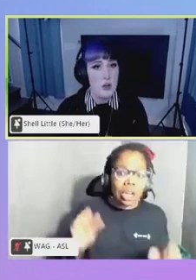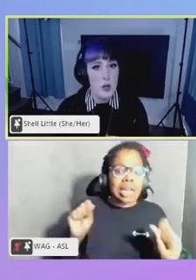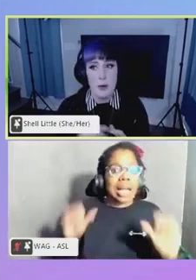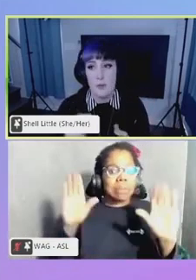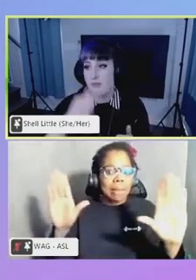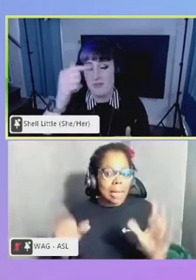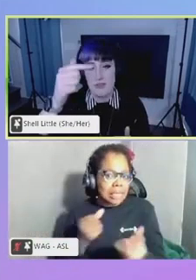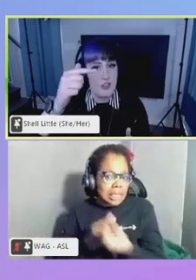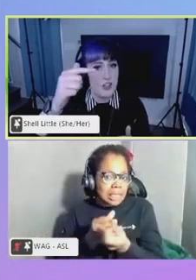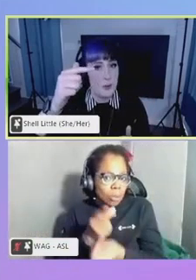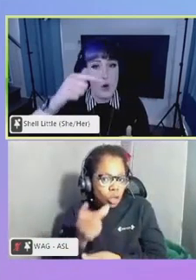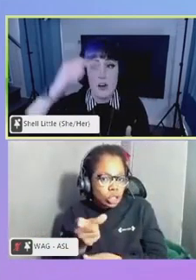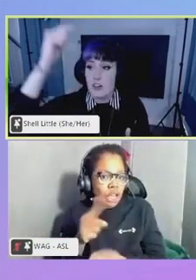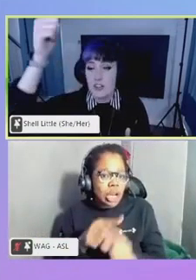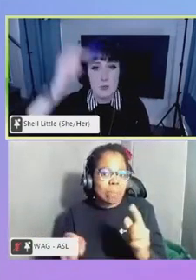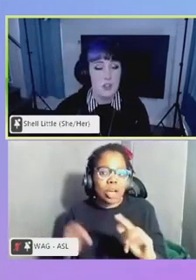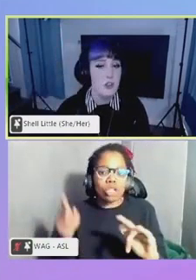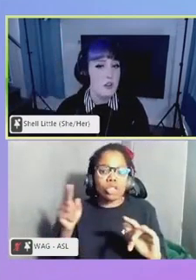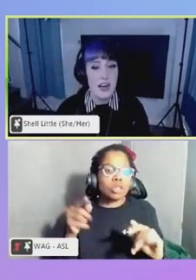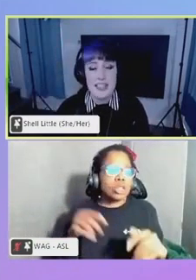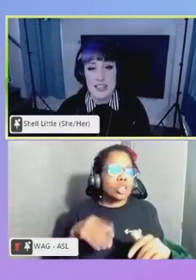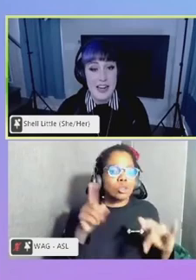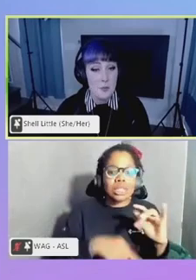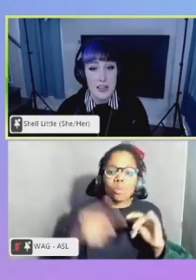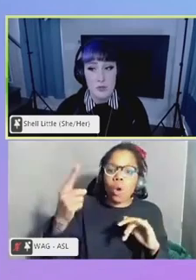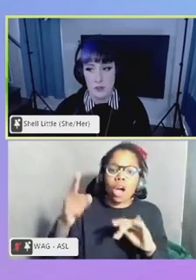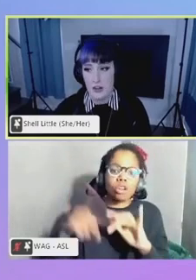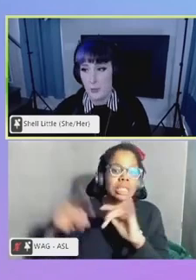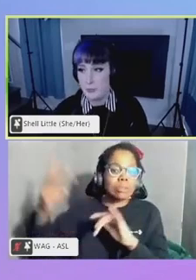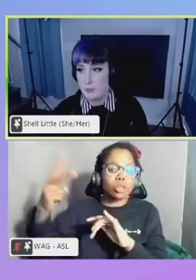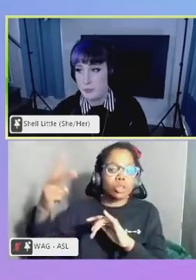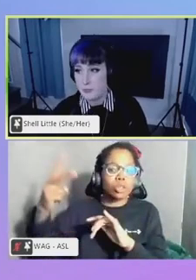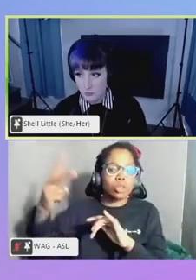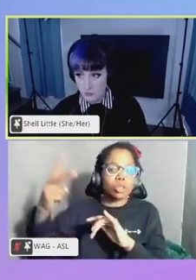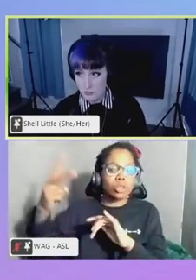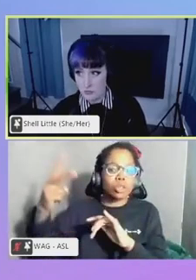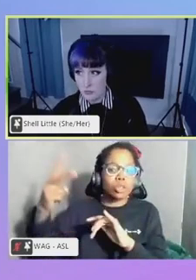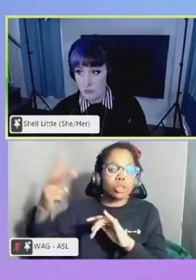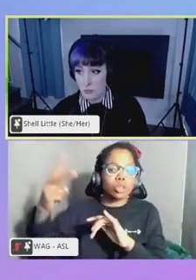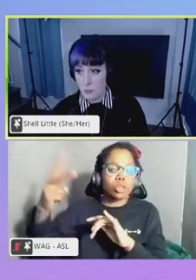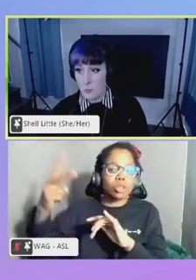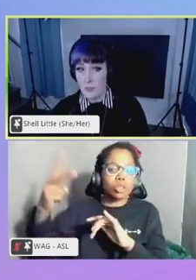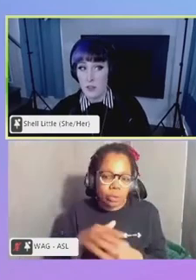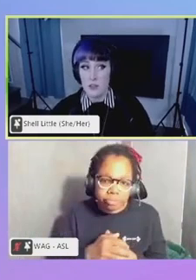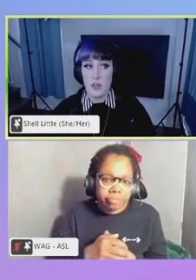everywhere at once. It is a field of management. And you can have the best manager direct manager and they can be